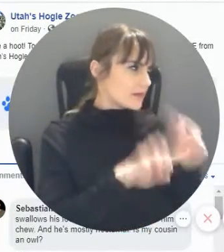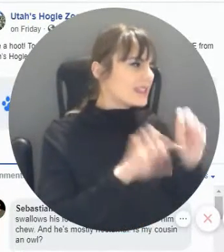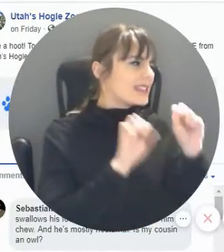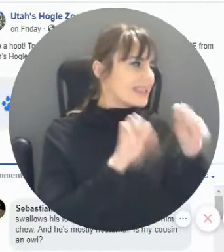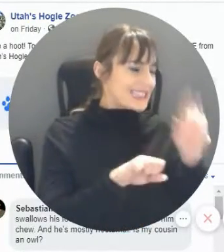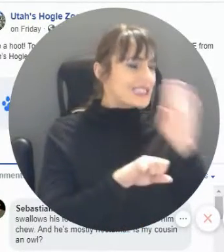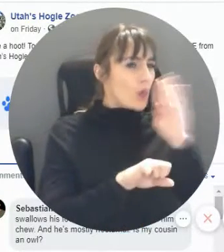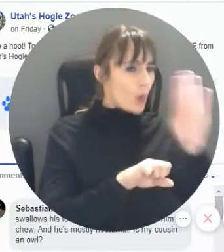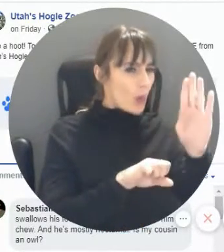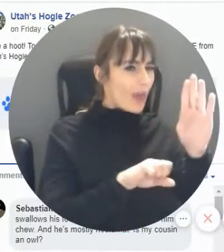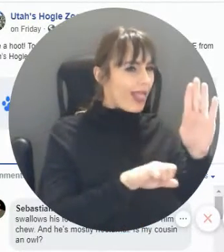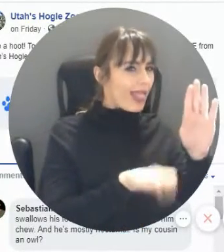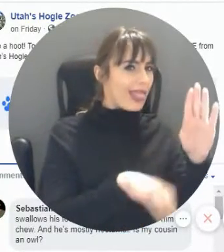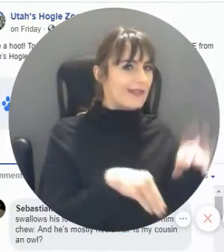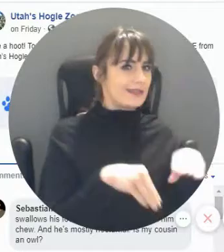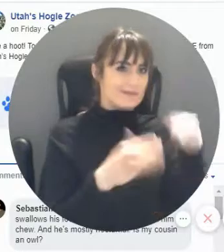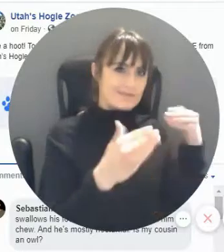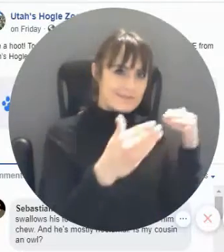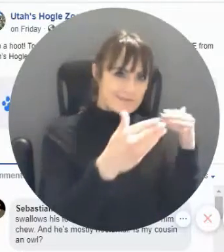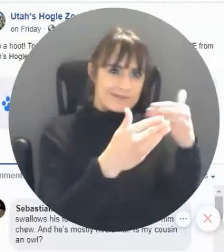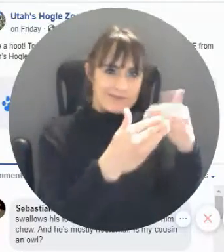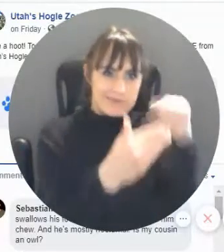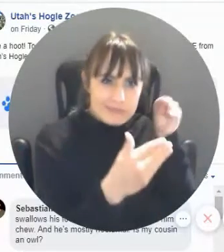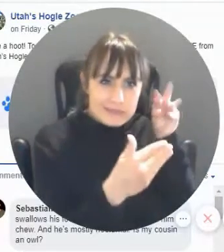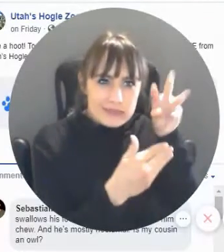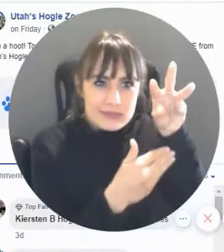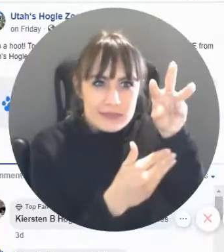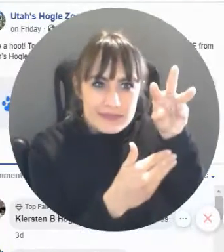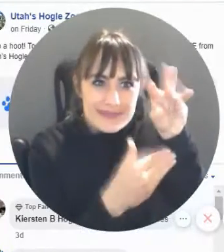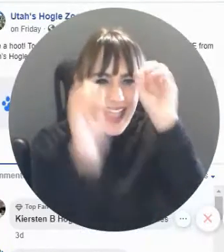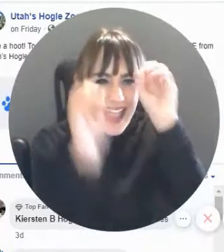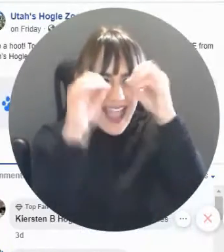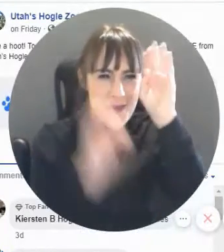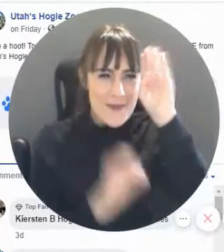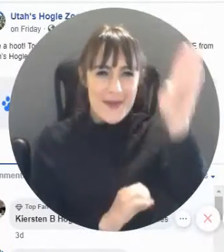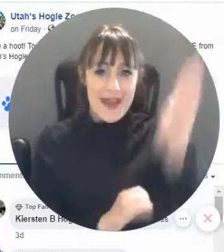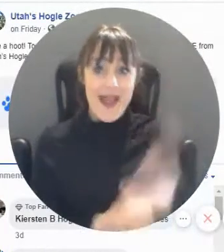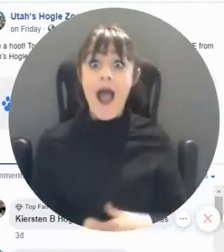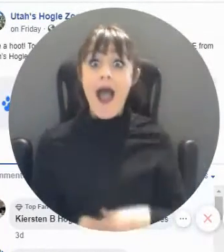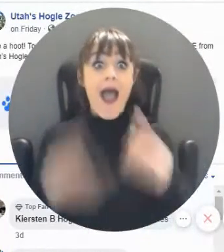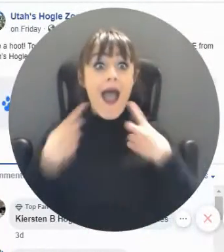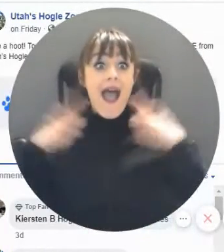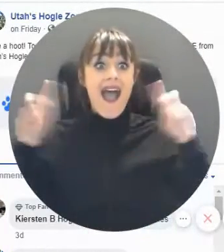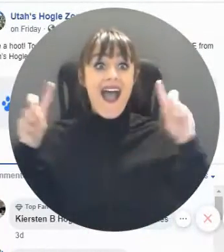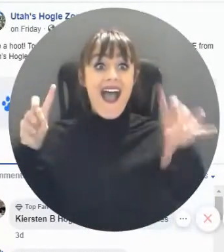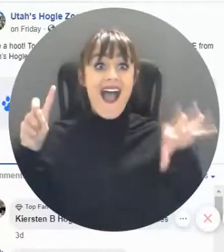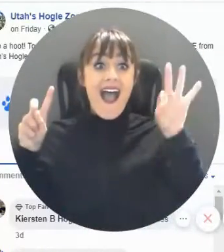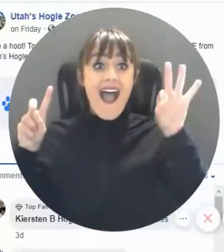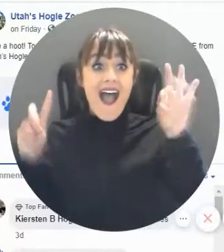Autumn: Don't worry, it's not just going to be my hands. Here is another skull! You can actually see the entire